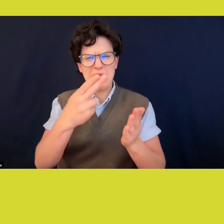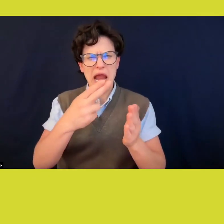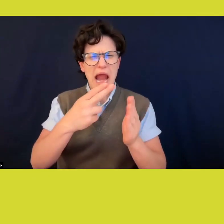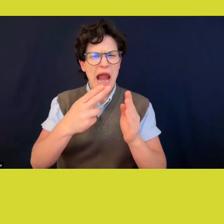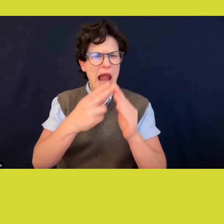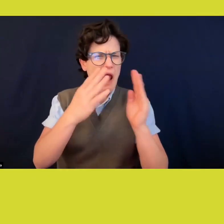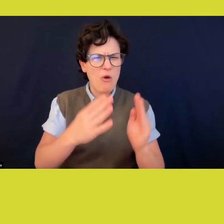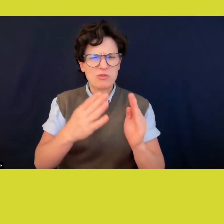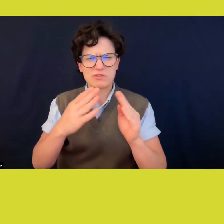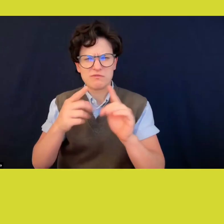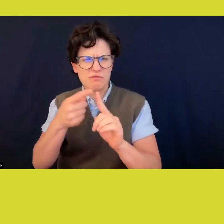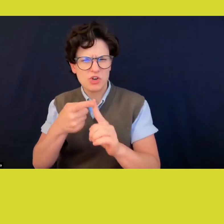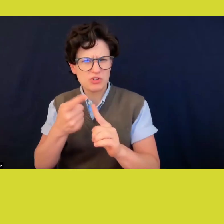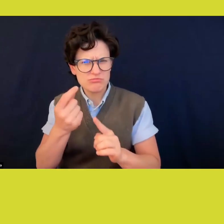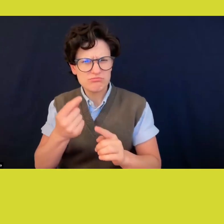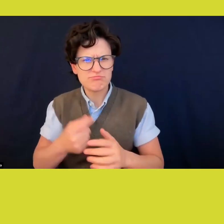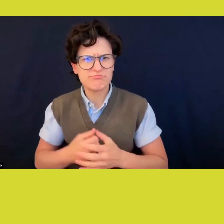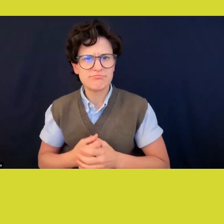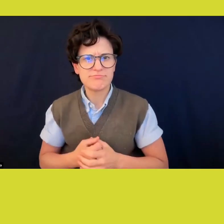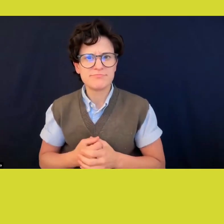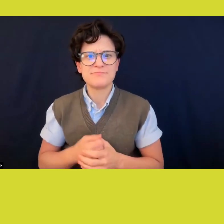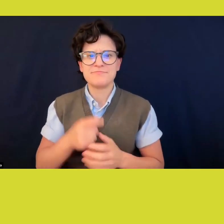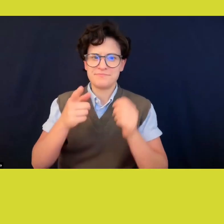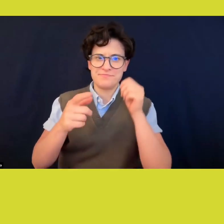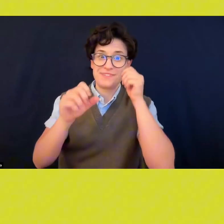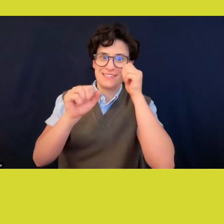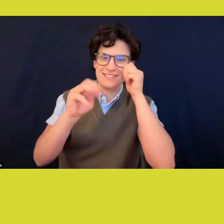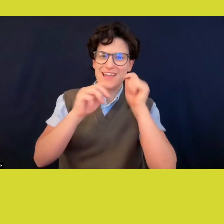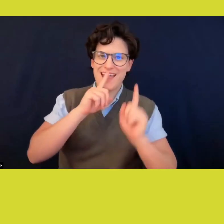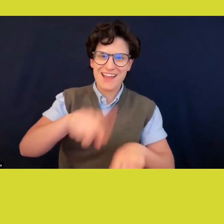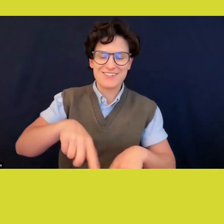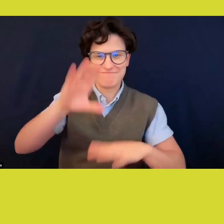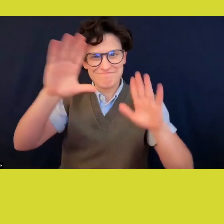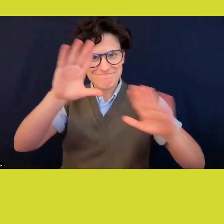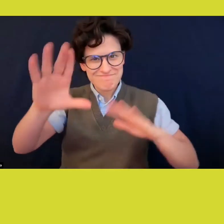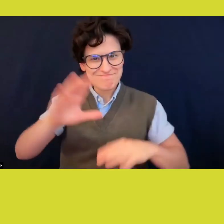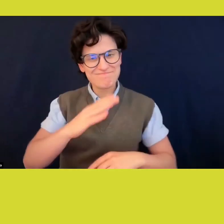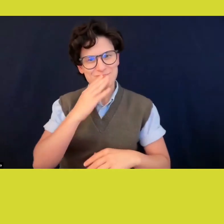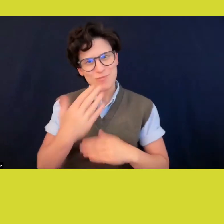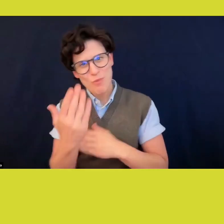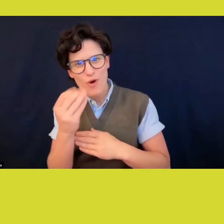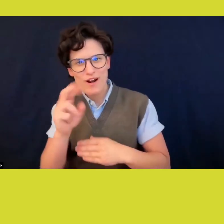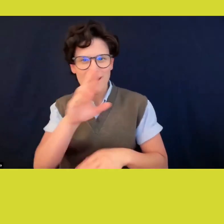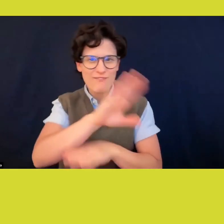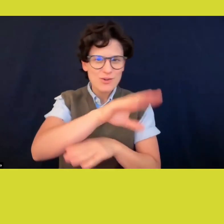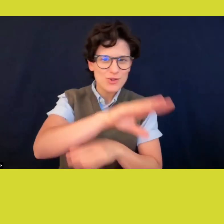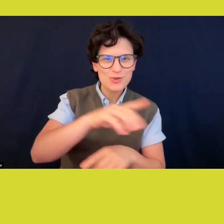Good afternoon, or good morning, depending on where you are. And thank you, Jennifer, for inviting me.